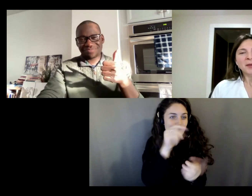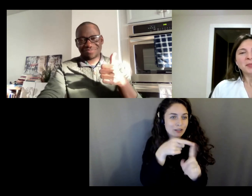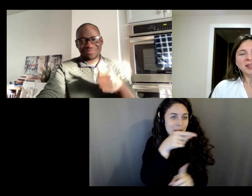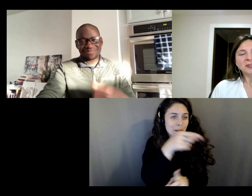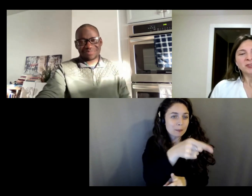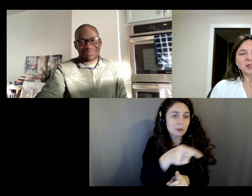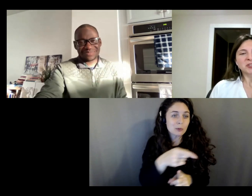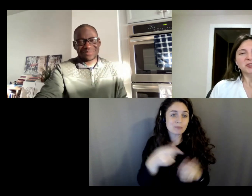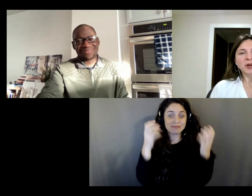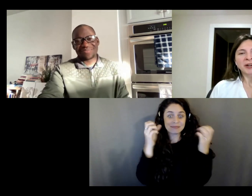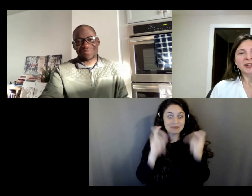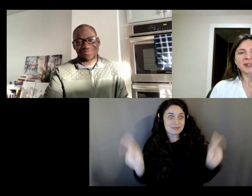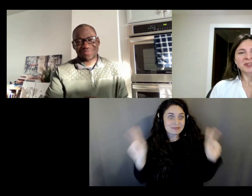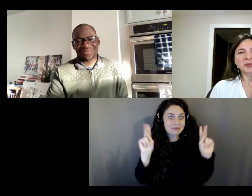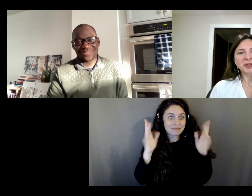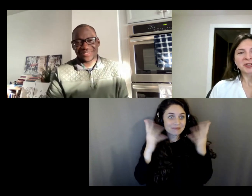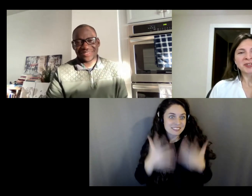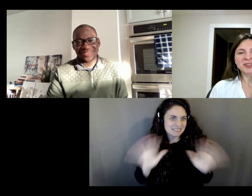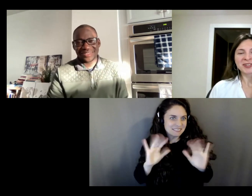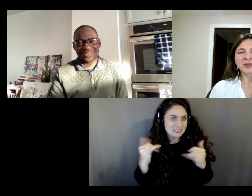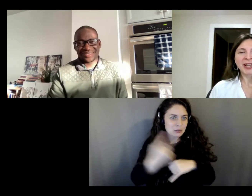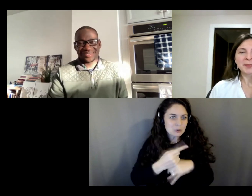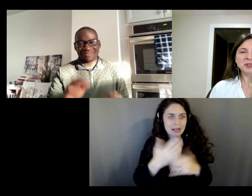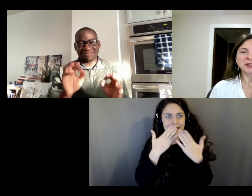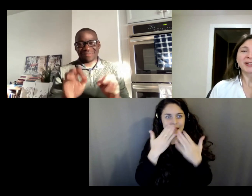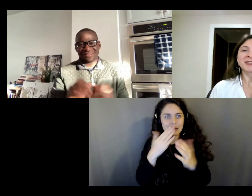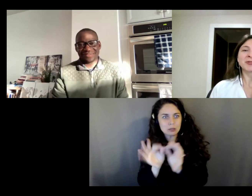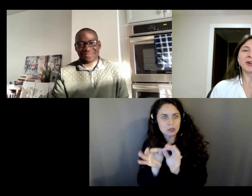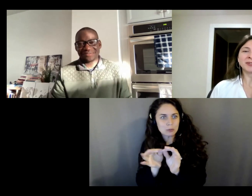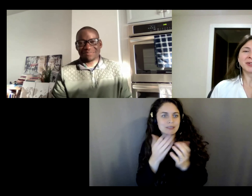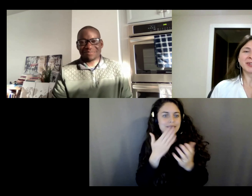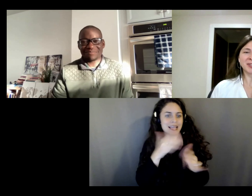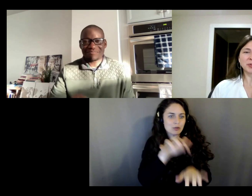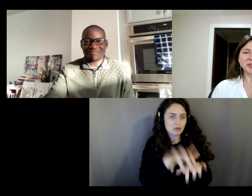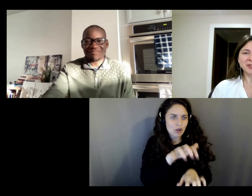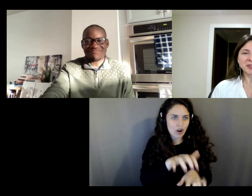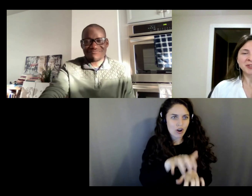up. Thanks so much to our interpreters and our captioner and to all of our guest presenters.